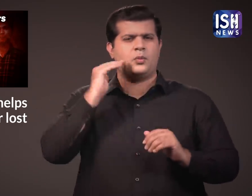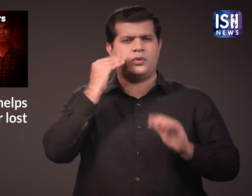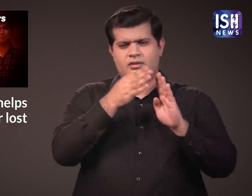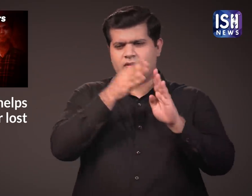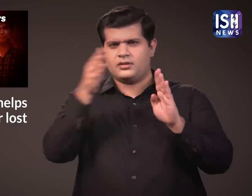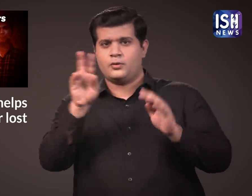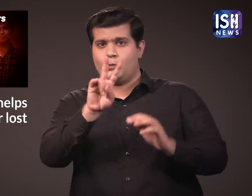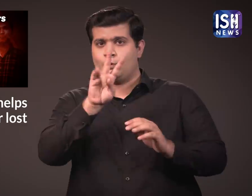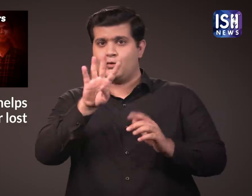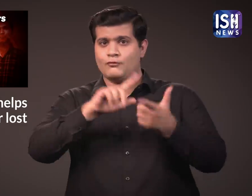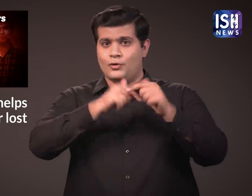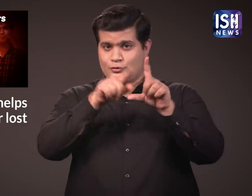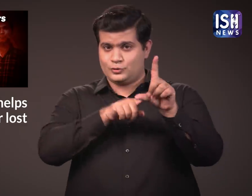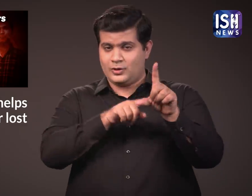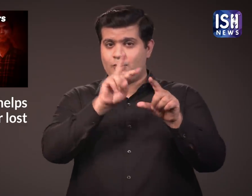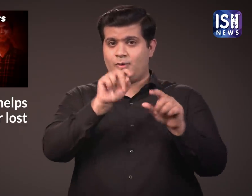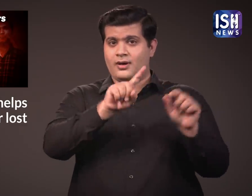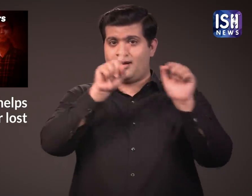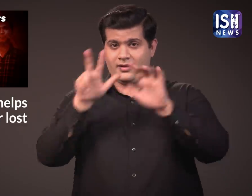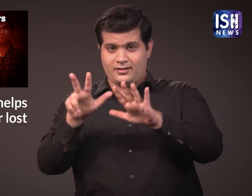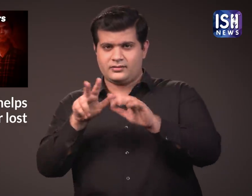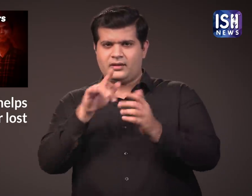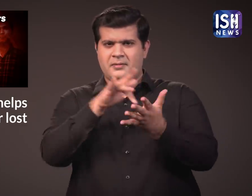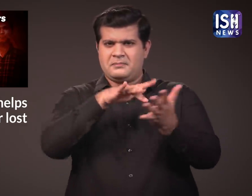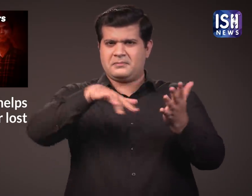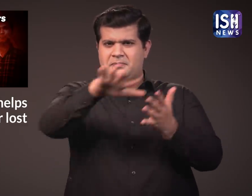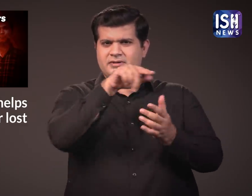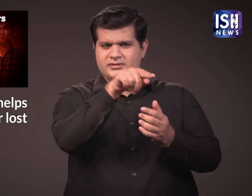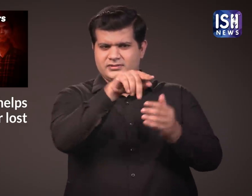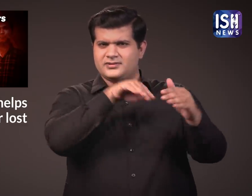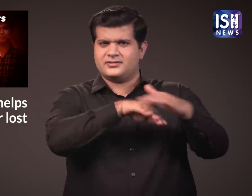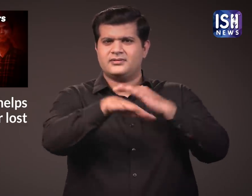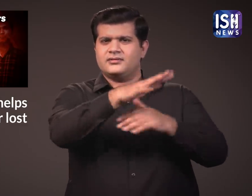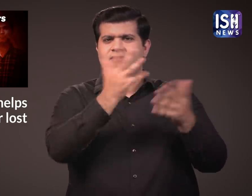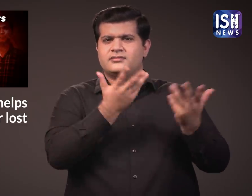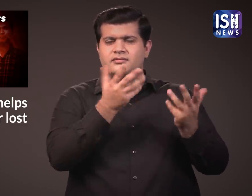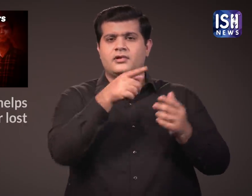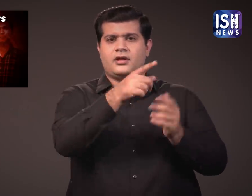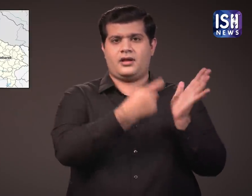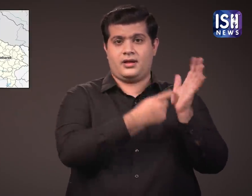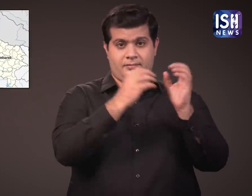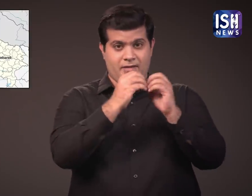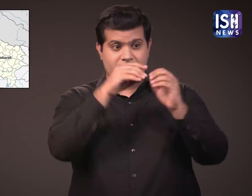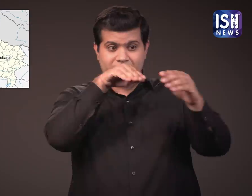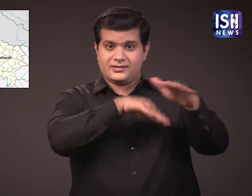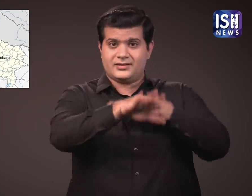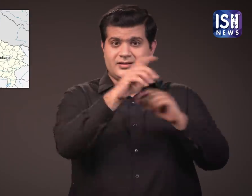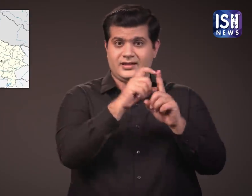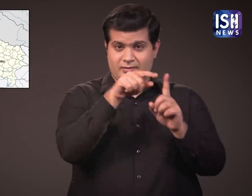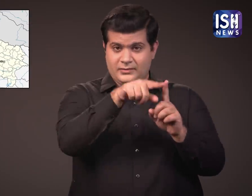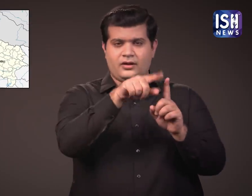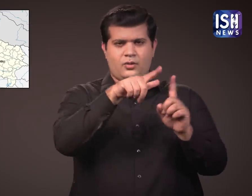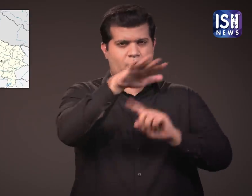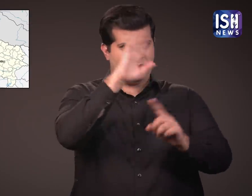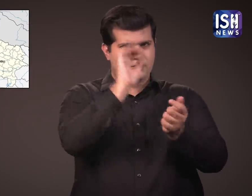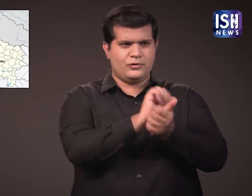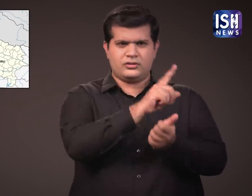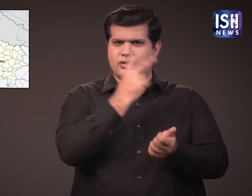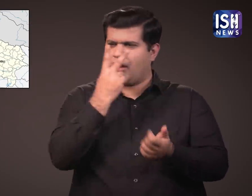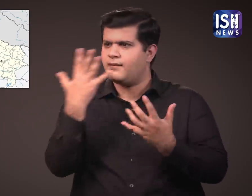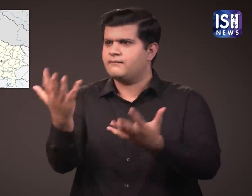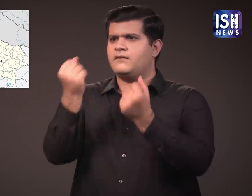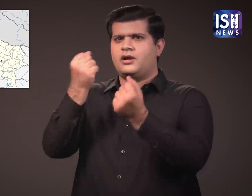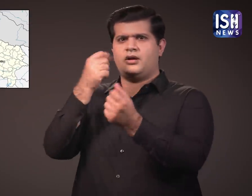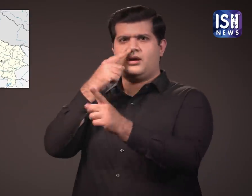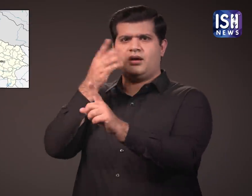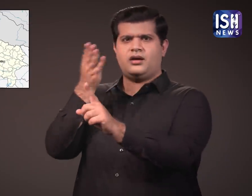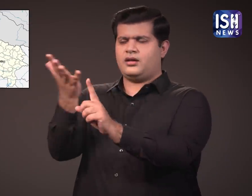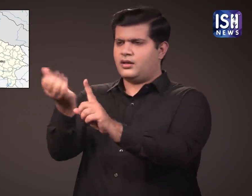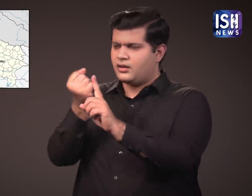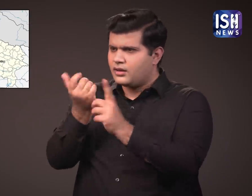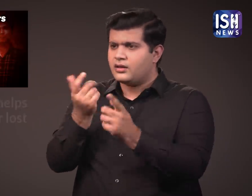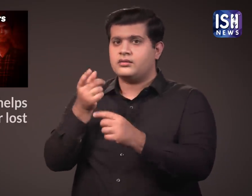On 24th July 2018, the girl was found by local police in Dalmau which is in Rae Bareli.